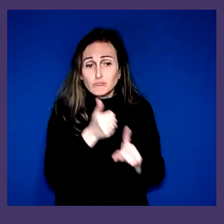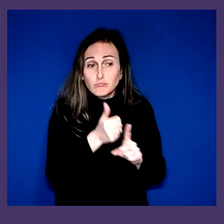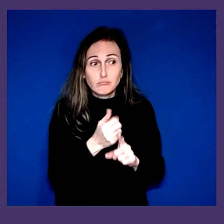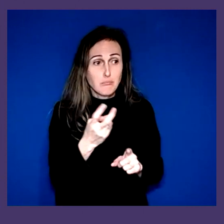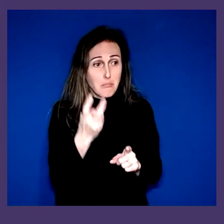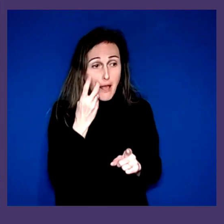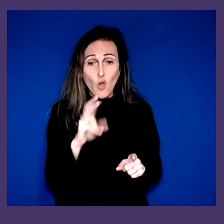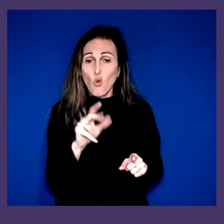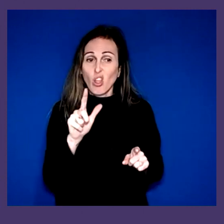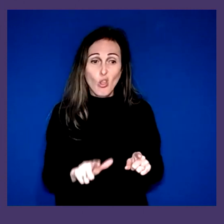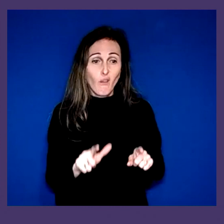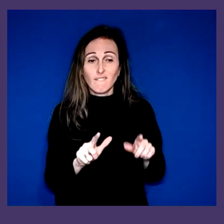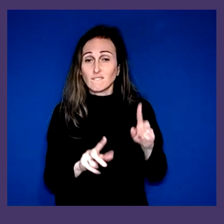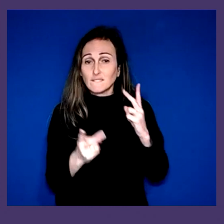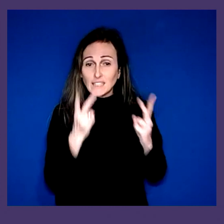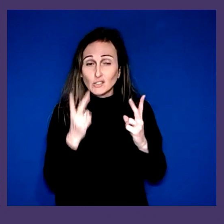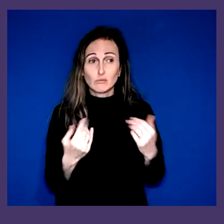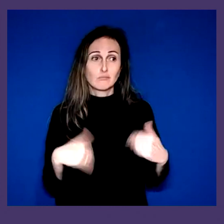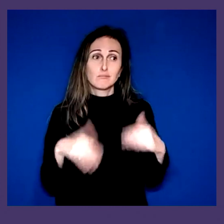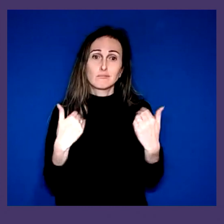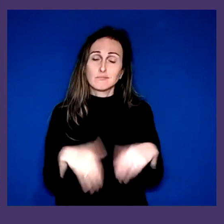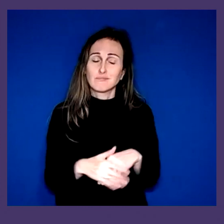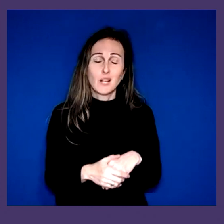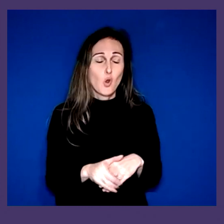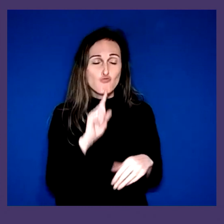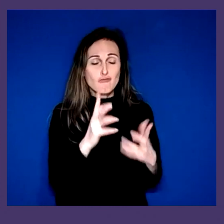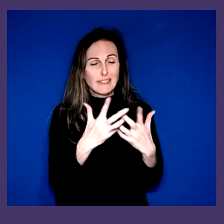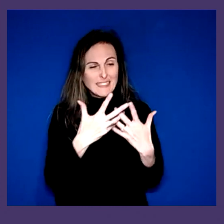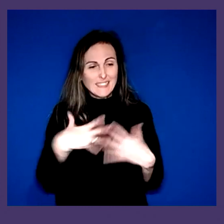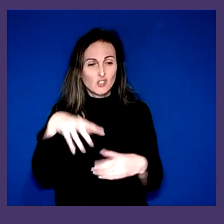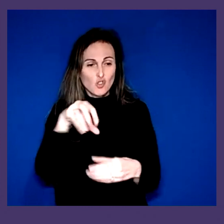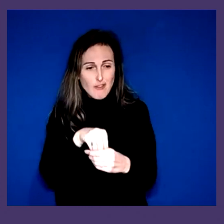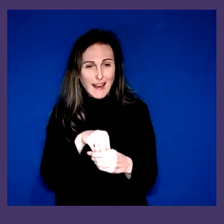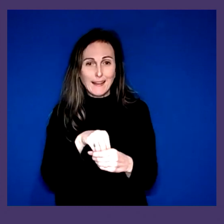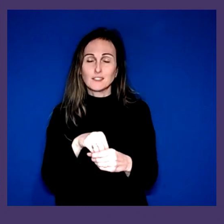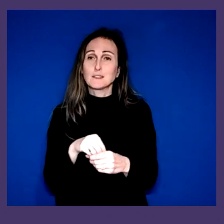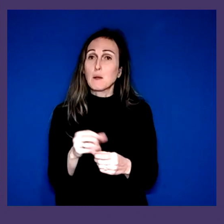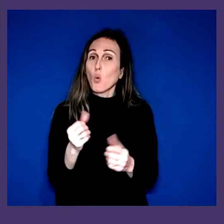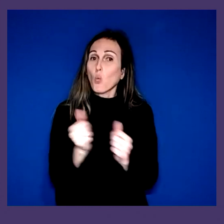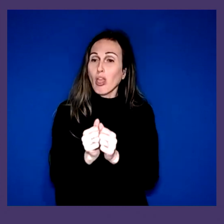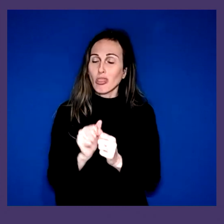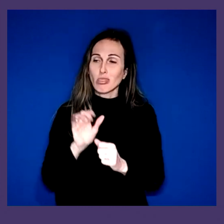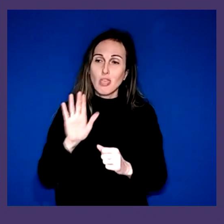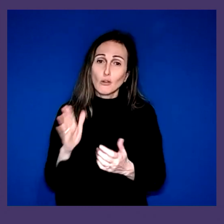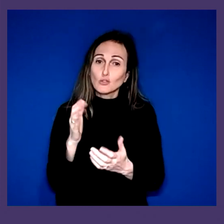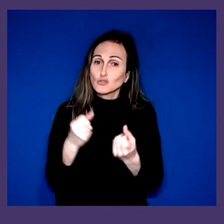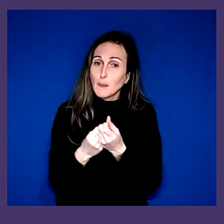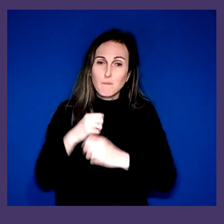It integrates in their support desk, their contact center, which is called the Disability Answer Desk, as you said.